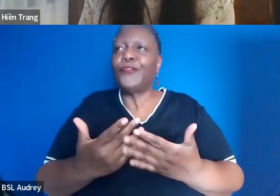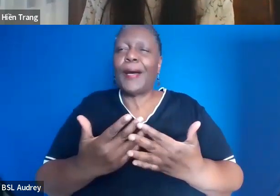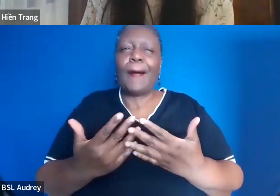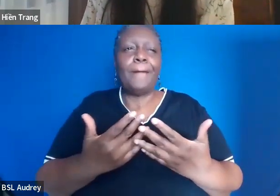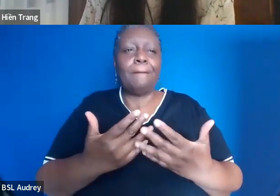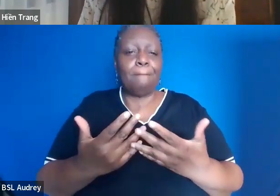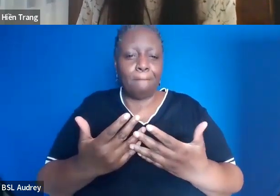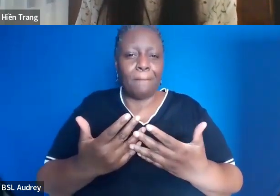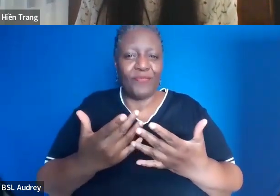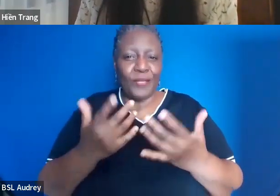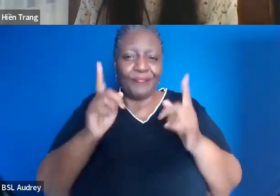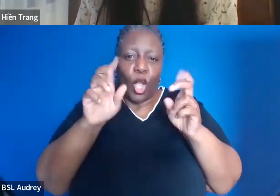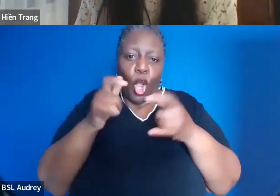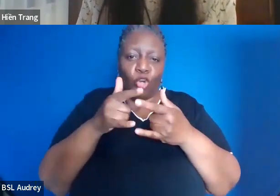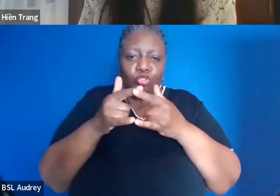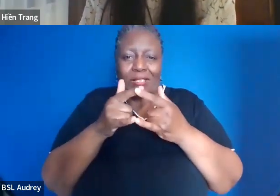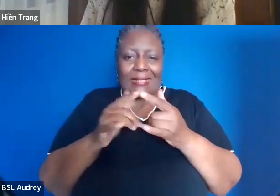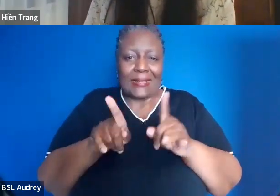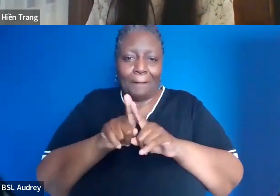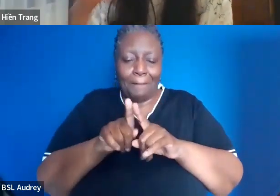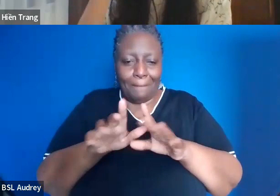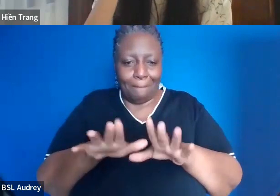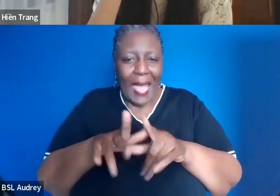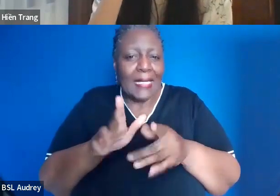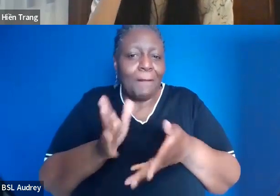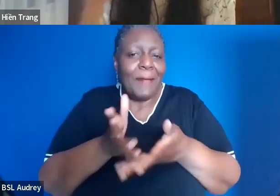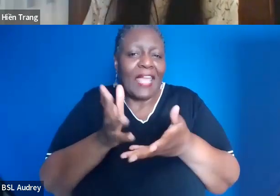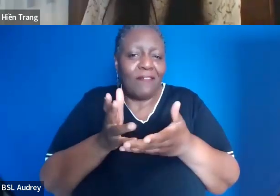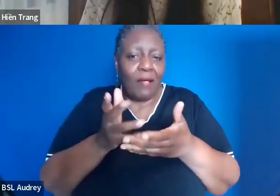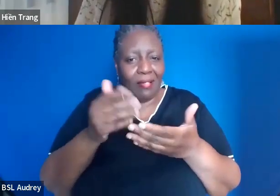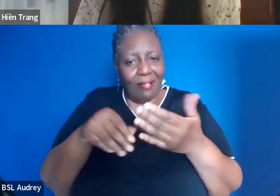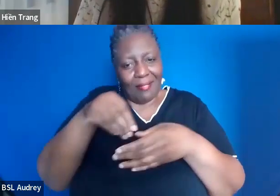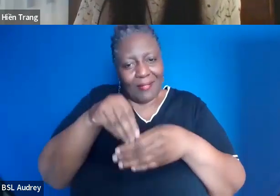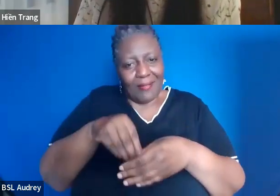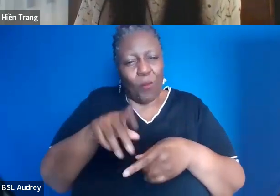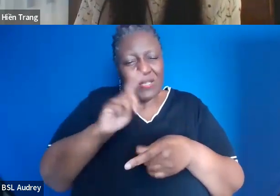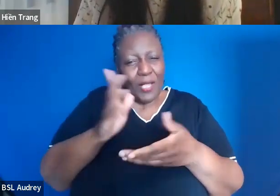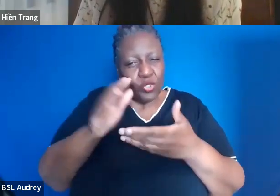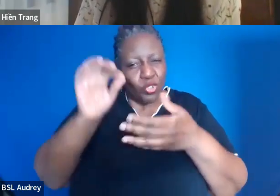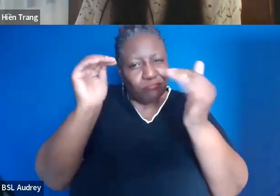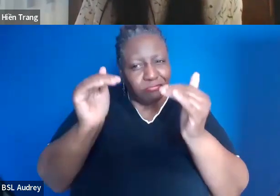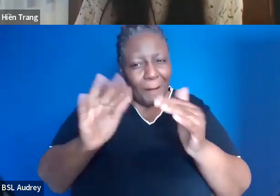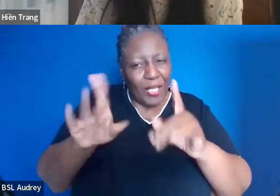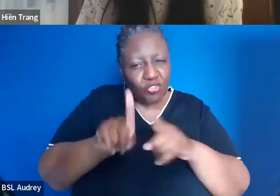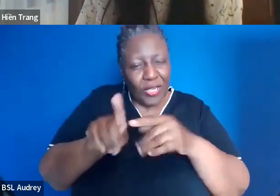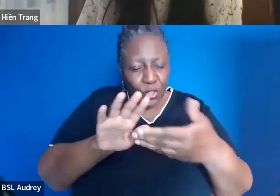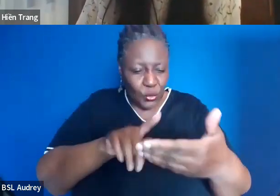eroticism or in playfulness but it's like just really trying to listen to the poem